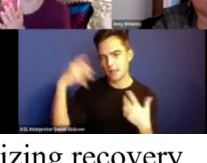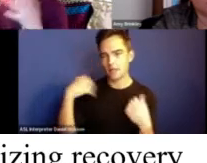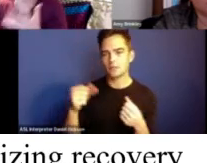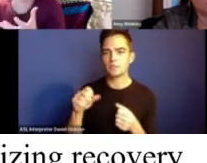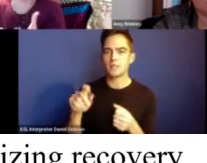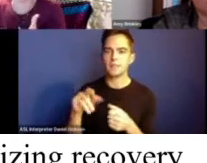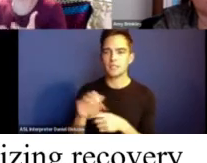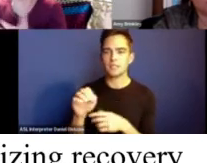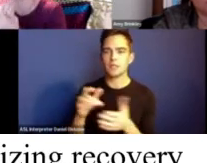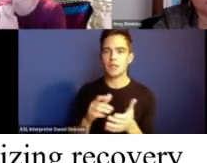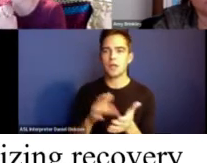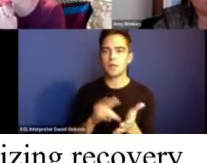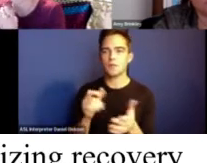then family or natural supports?